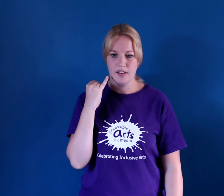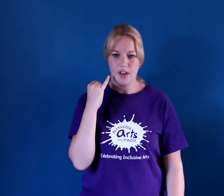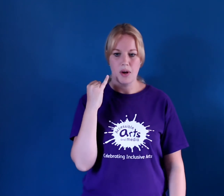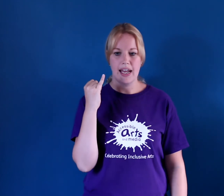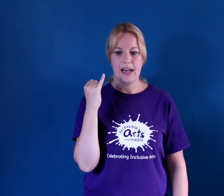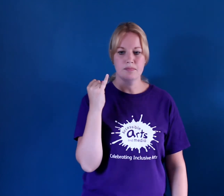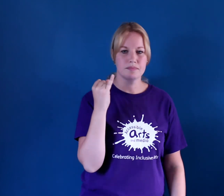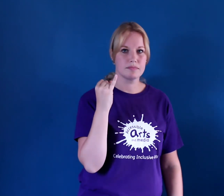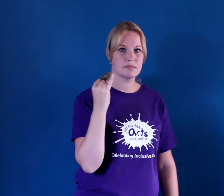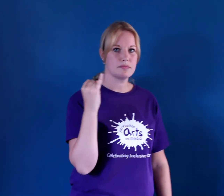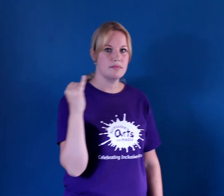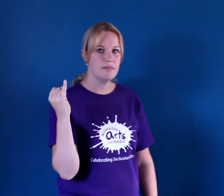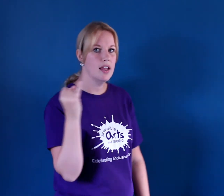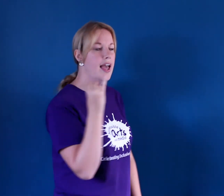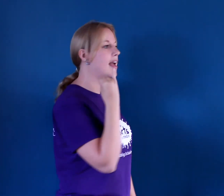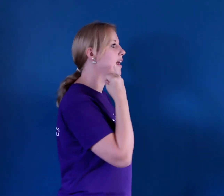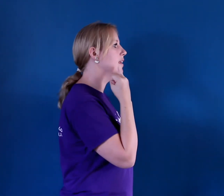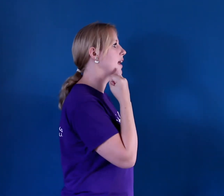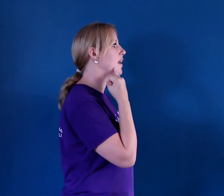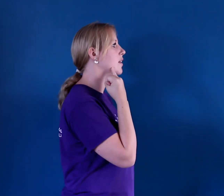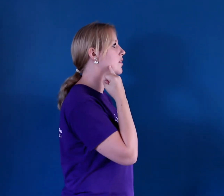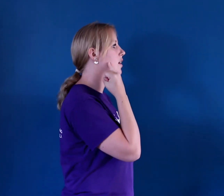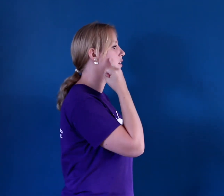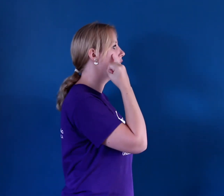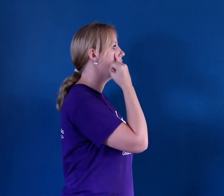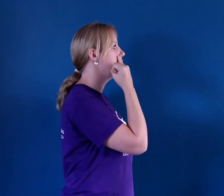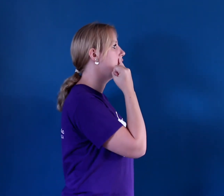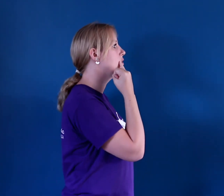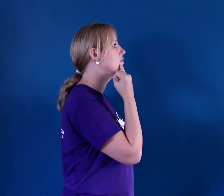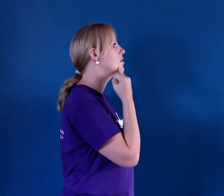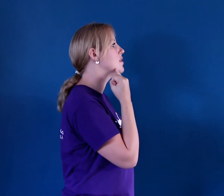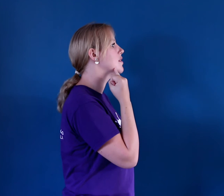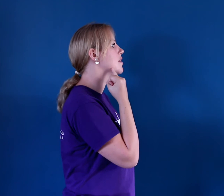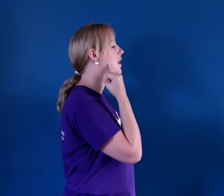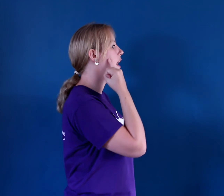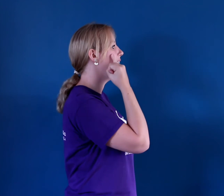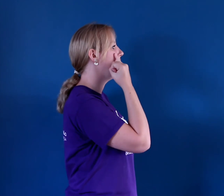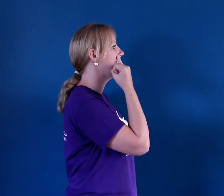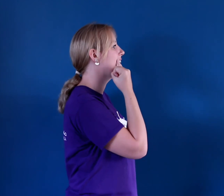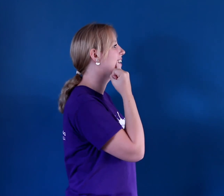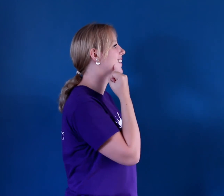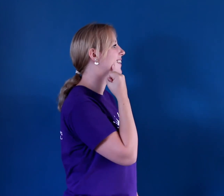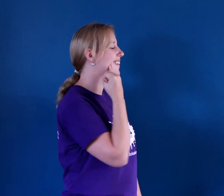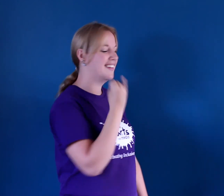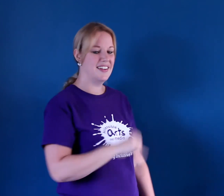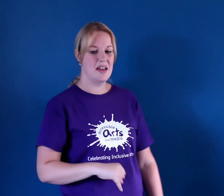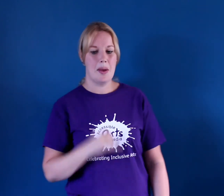So lamb is a little circle on your cheek going forward, like that.